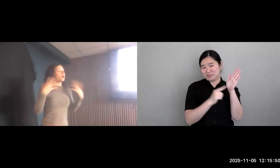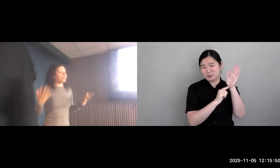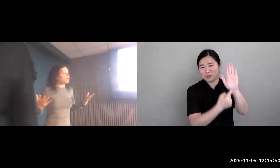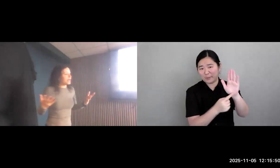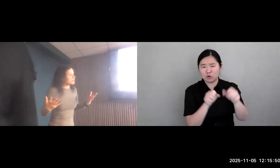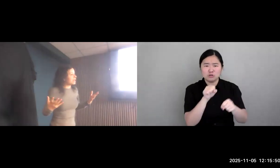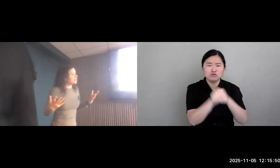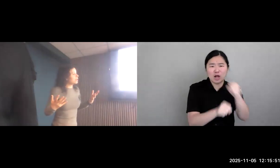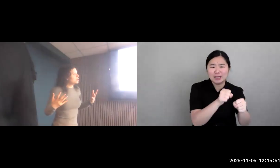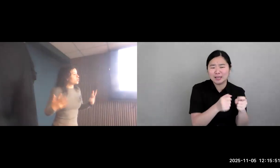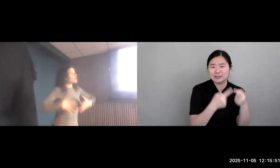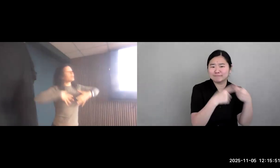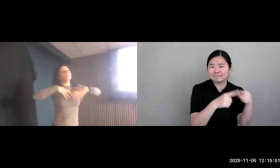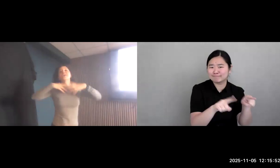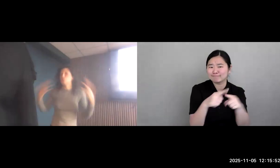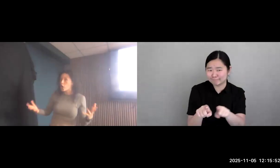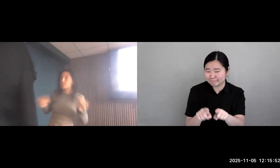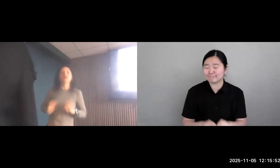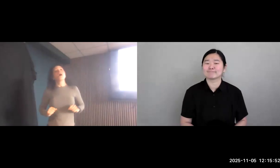So, if I want to explain, sort of talk about my shock.